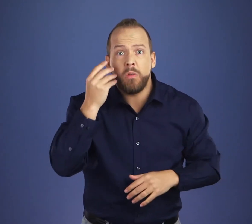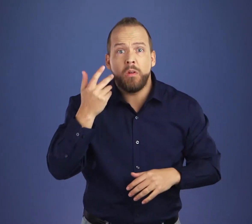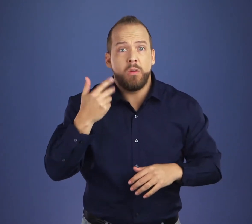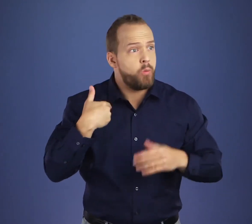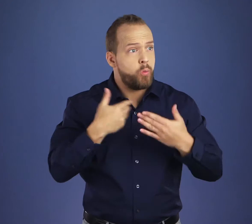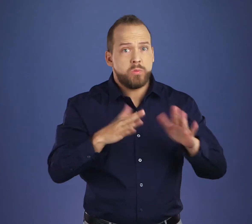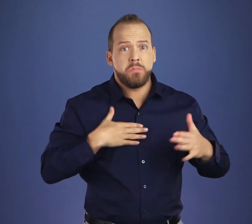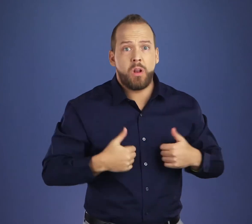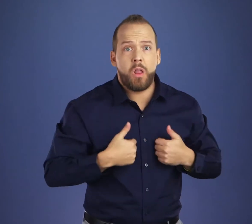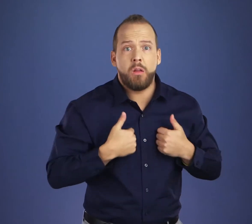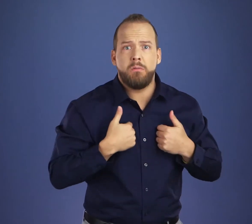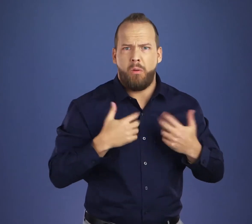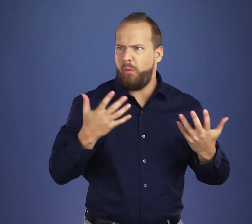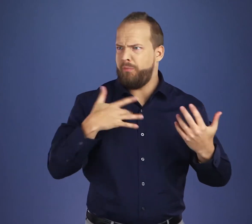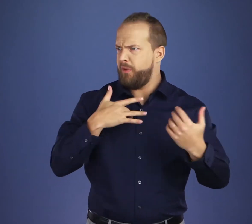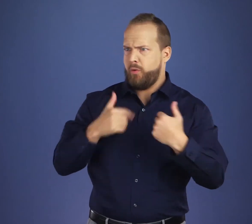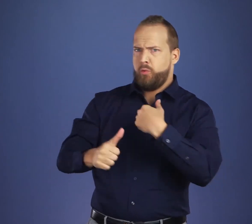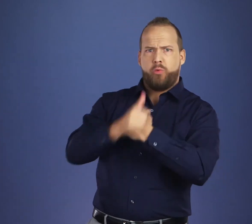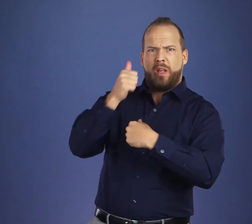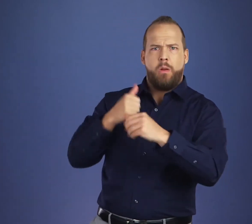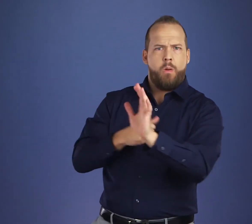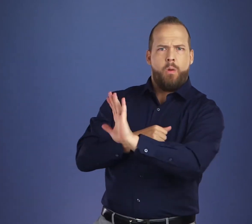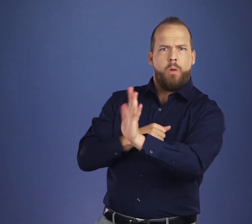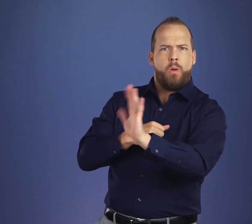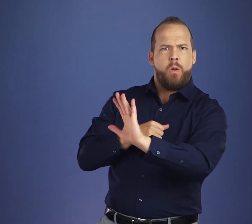Intolerant, you say? Well, we were frightened.